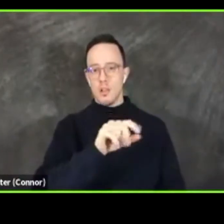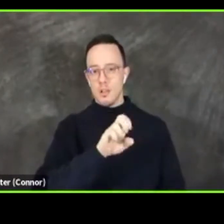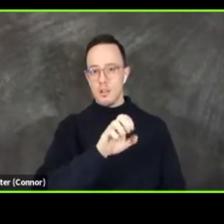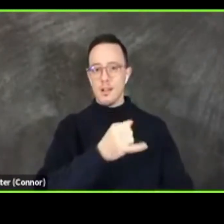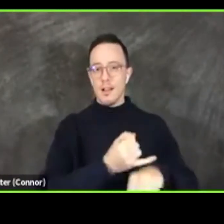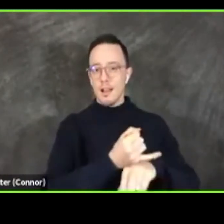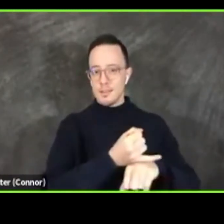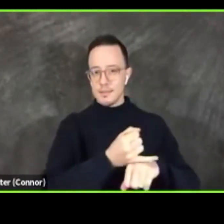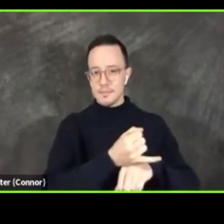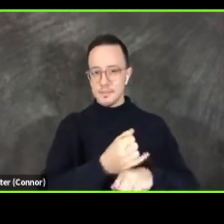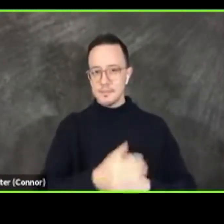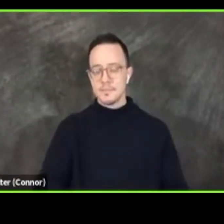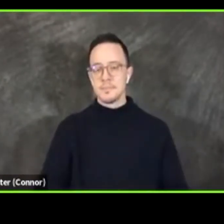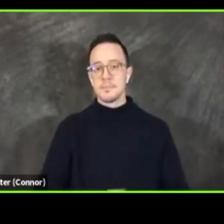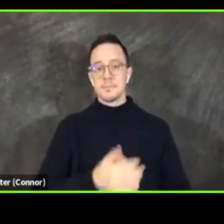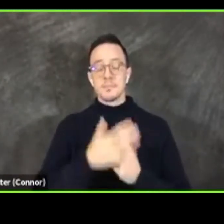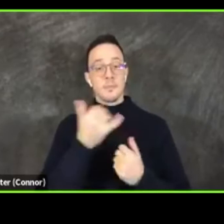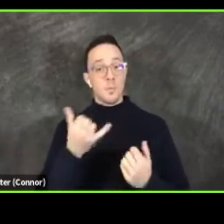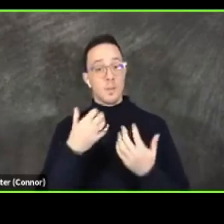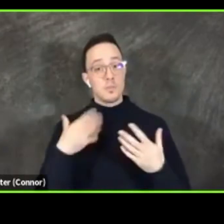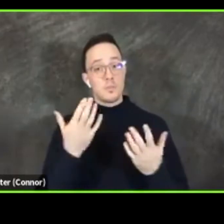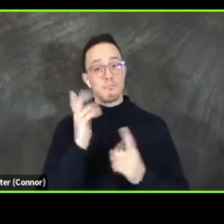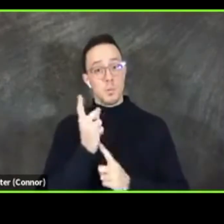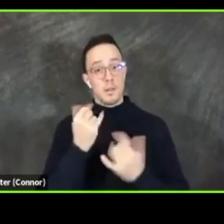HER INSTRUMENTAL AND CONTINUOUS GUIDANCE OF DANCE/NYC'S CURRENT